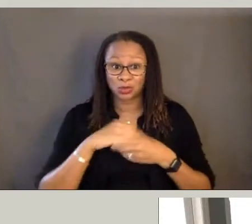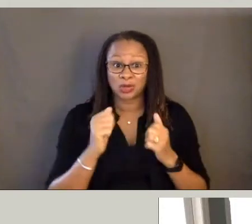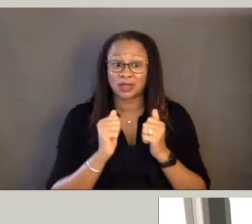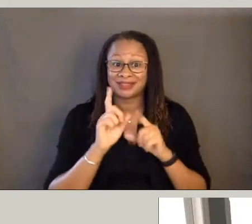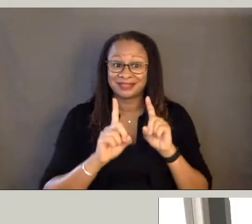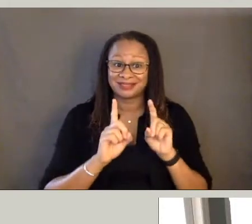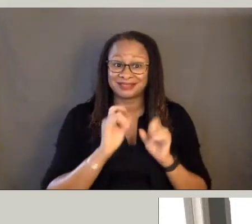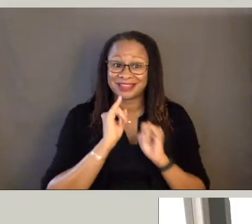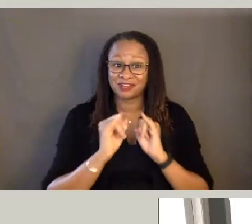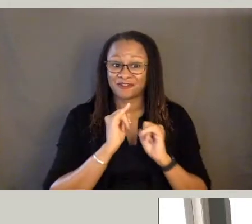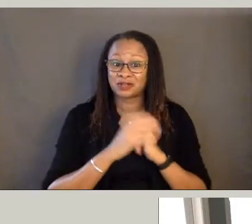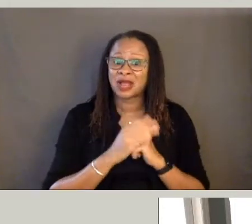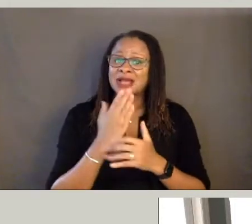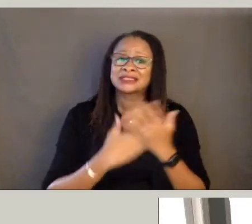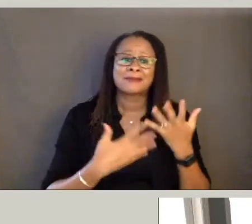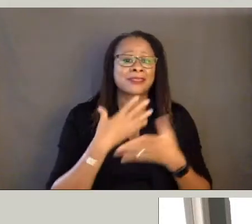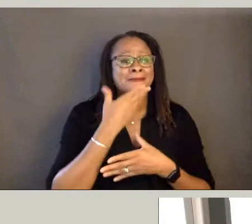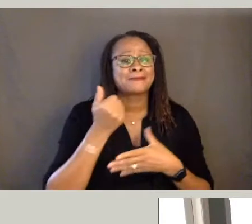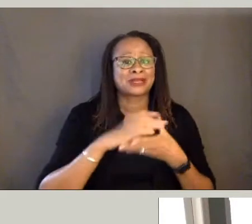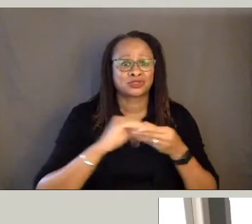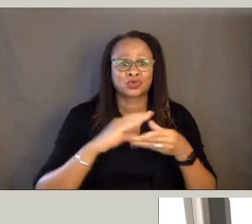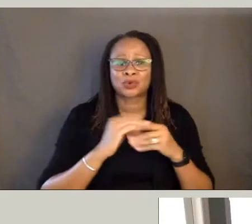and some of the best stories came from those questions.